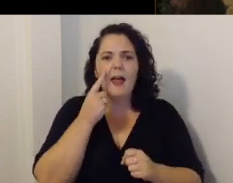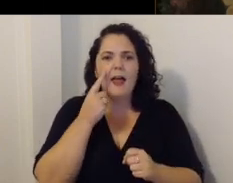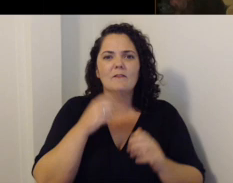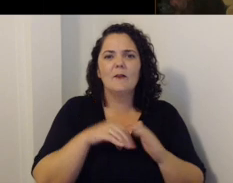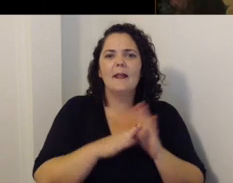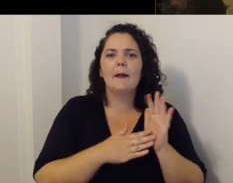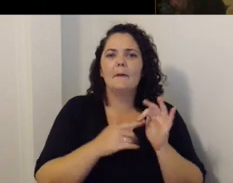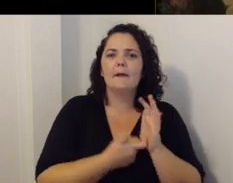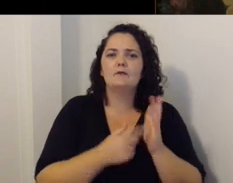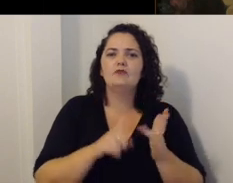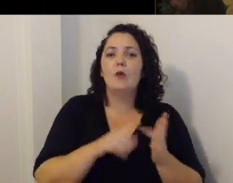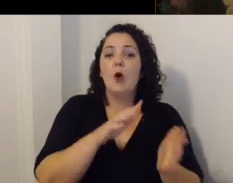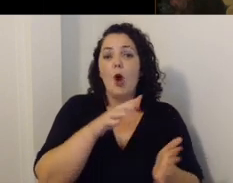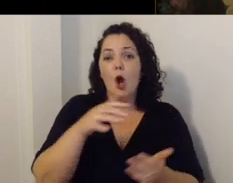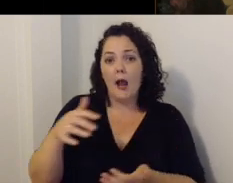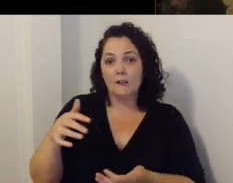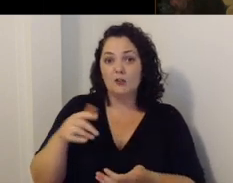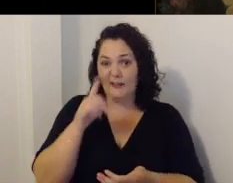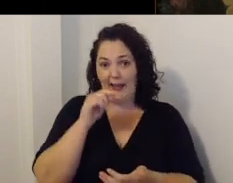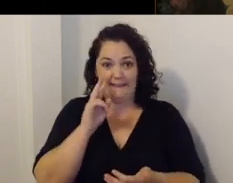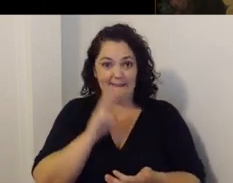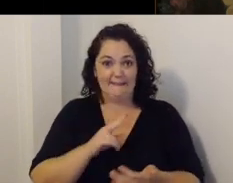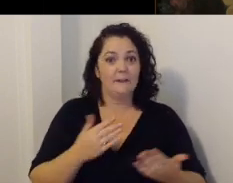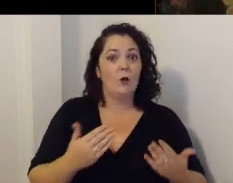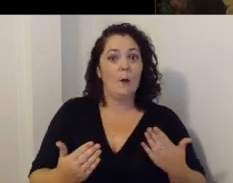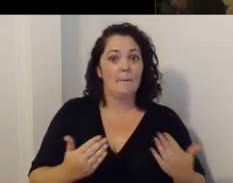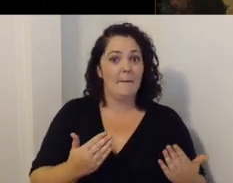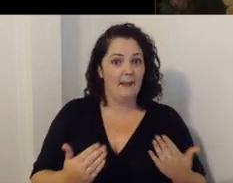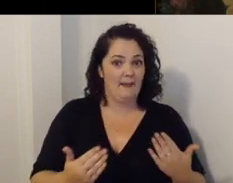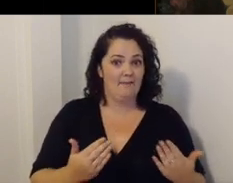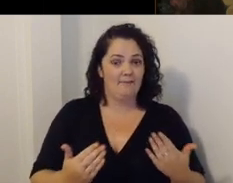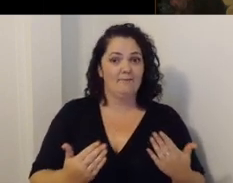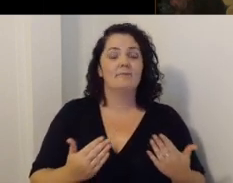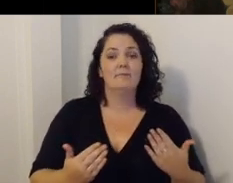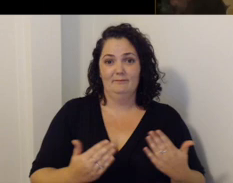the Metropolitan Museum's collection and you can see the comparison between the full composition